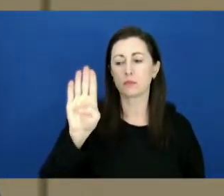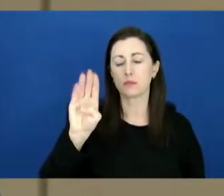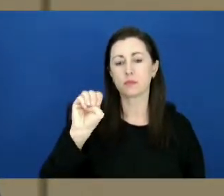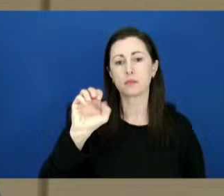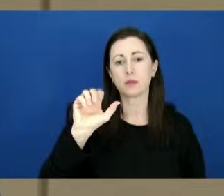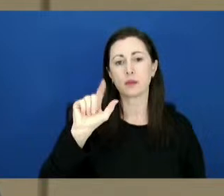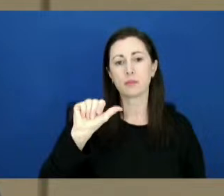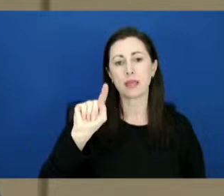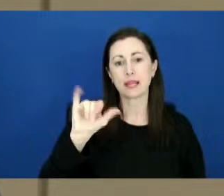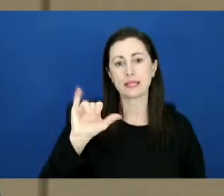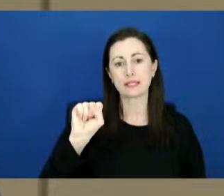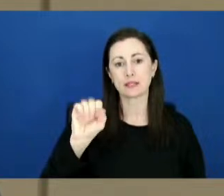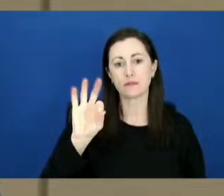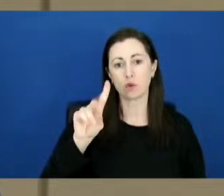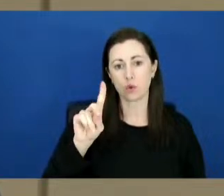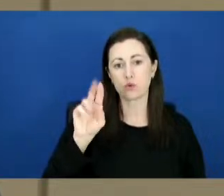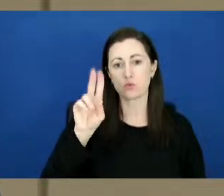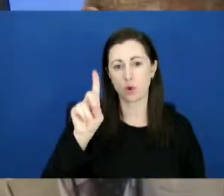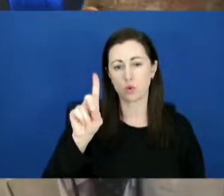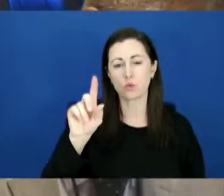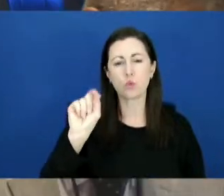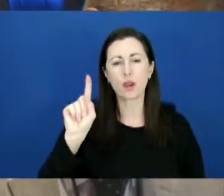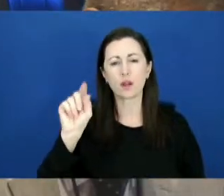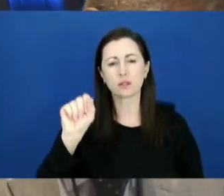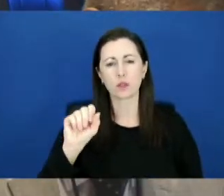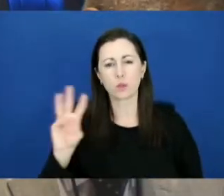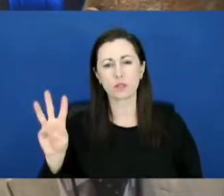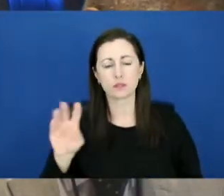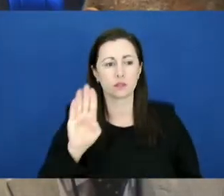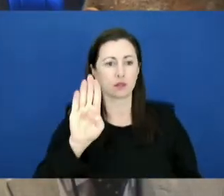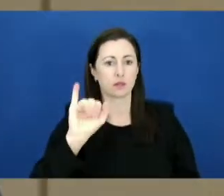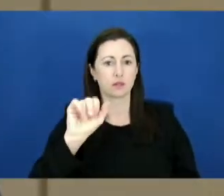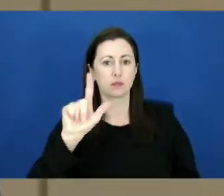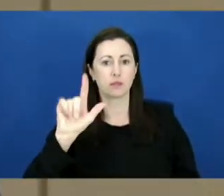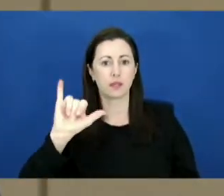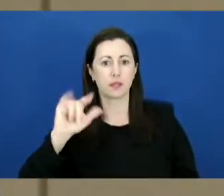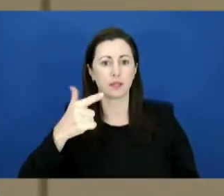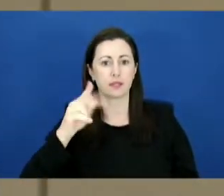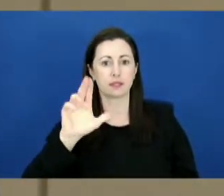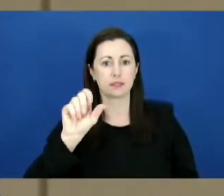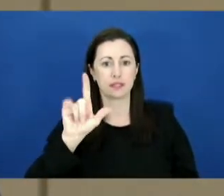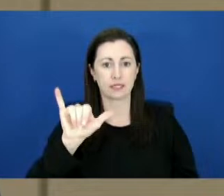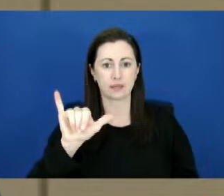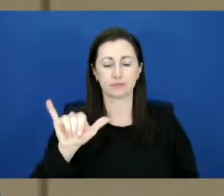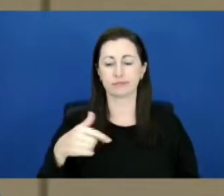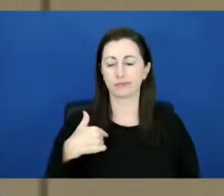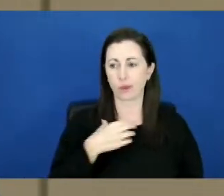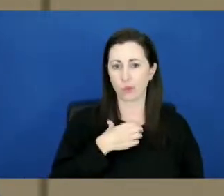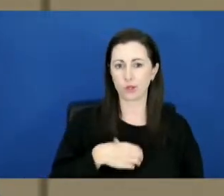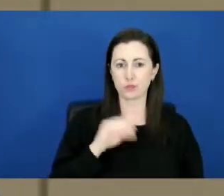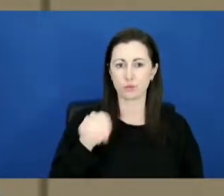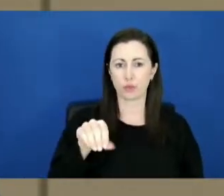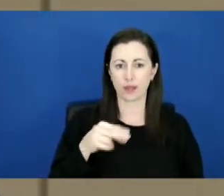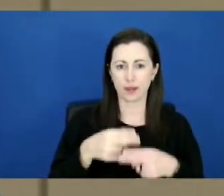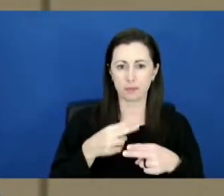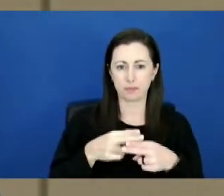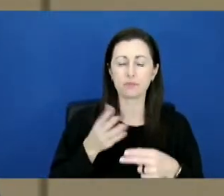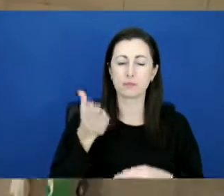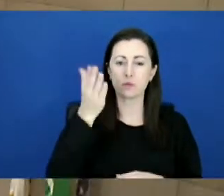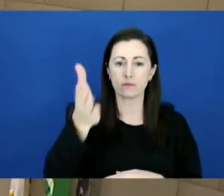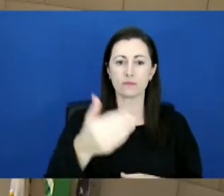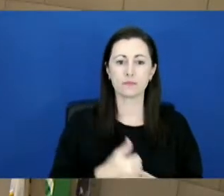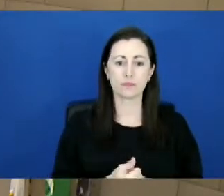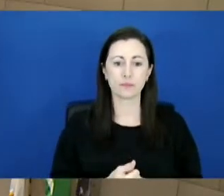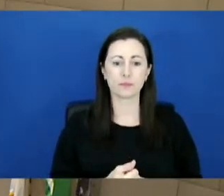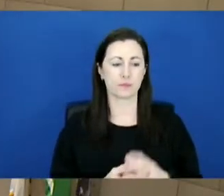NORTHWEST IS LOCATED ON BEATTIES